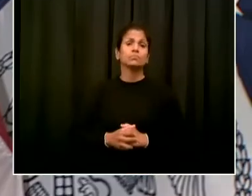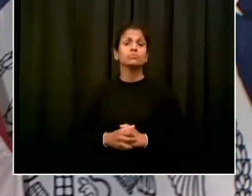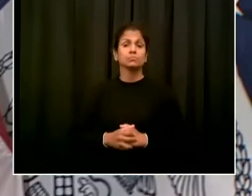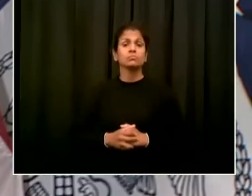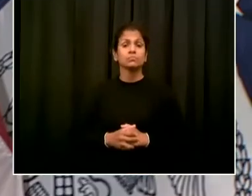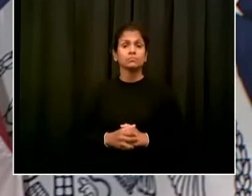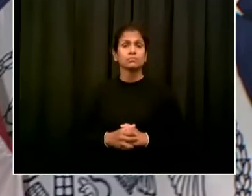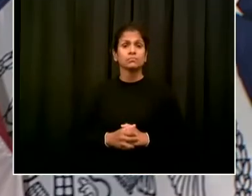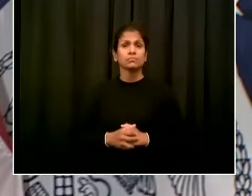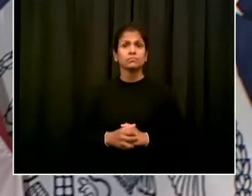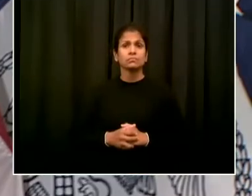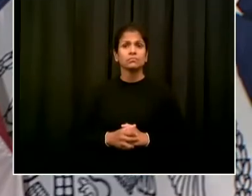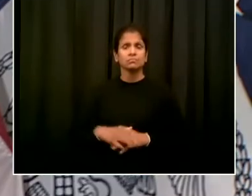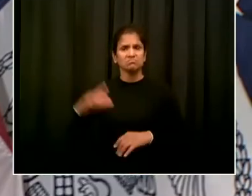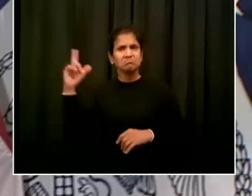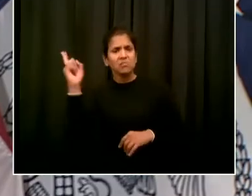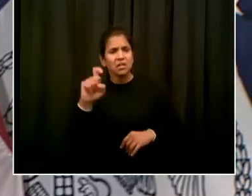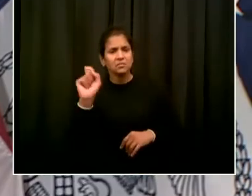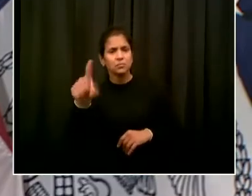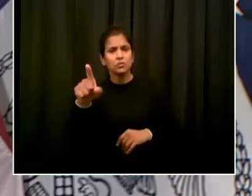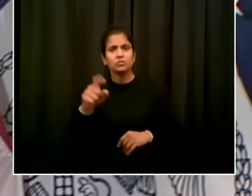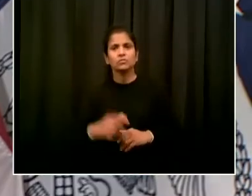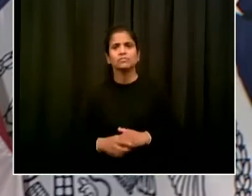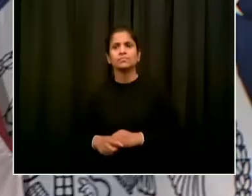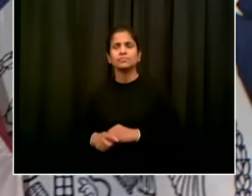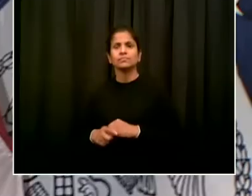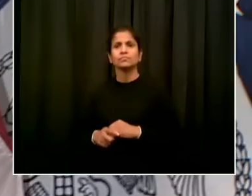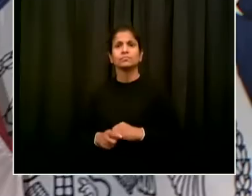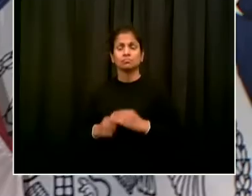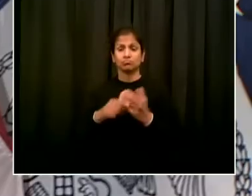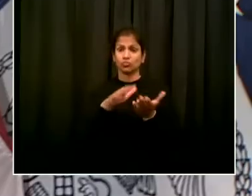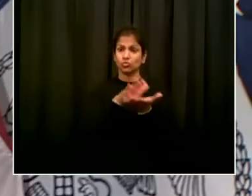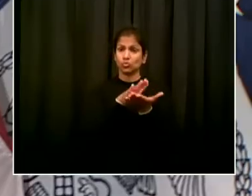VERY UNUSUAL CIRRMCUSTANCES. ALSO, DO YOU